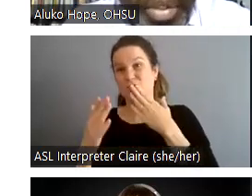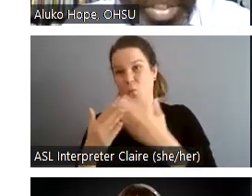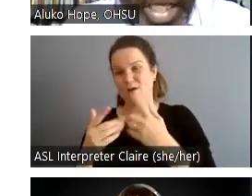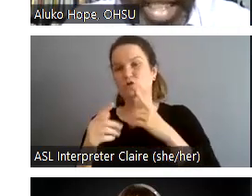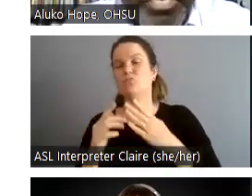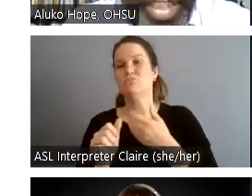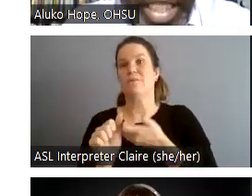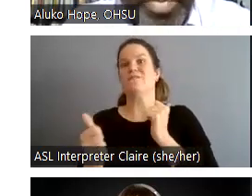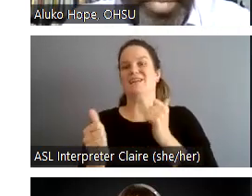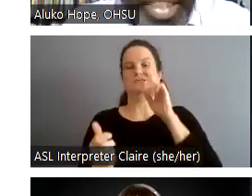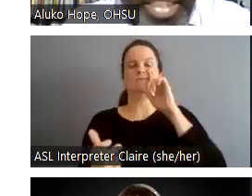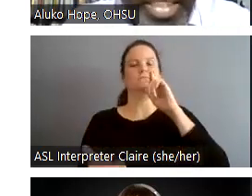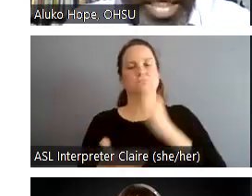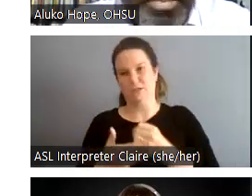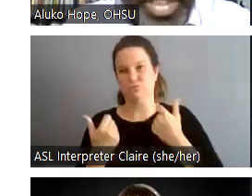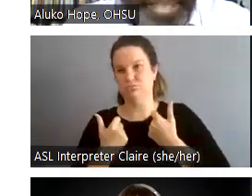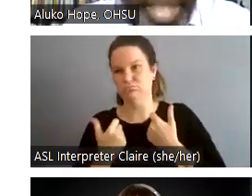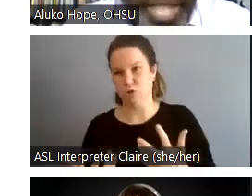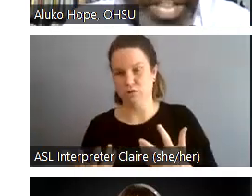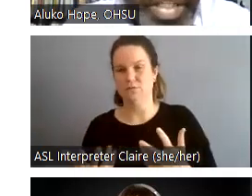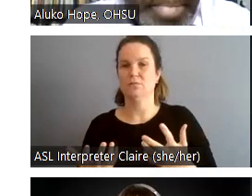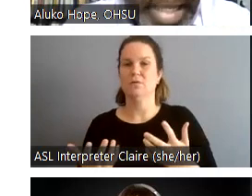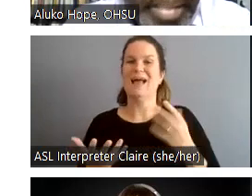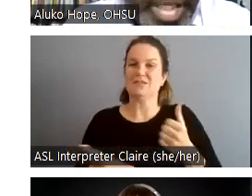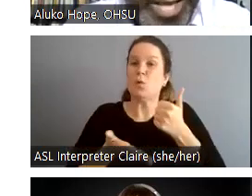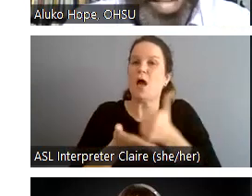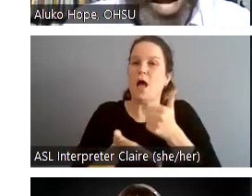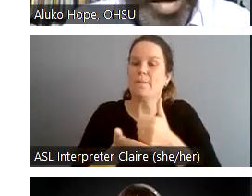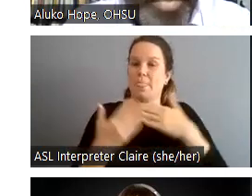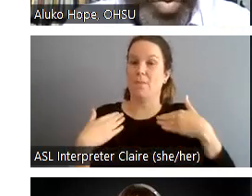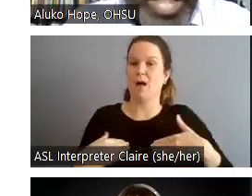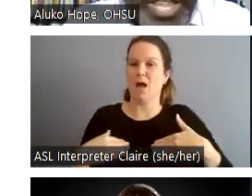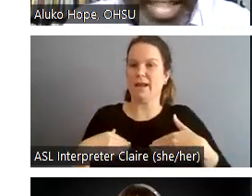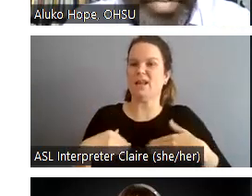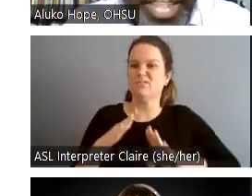and burns, and to really help the body build up the energy system back up- and